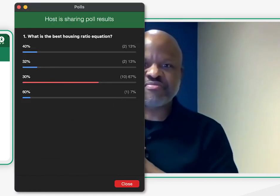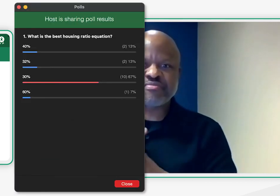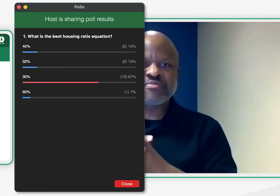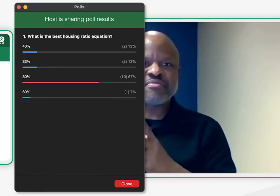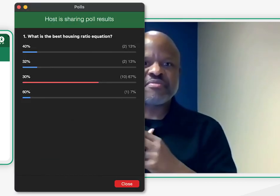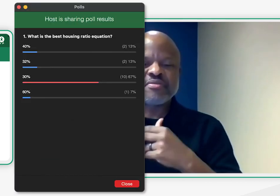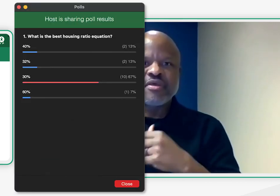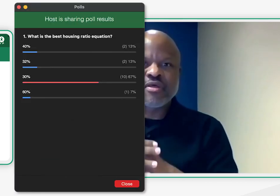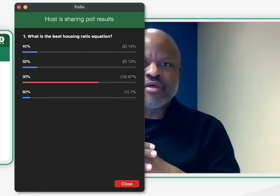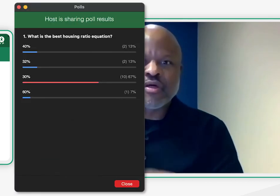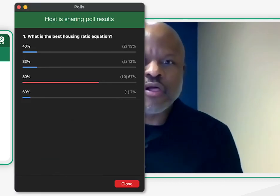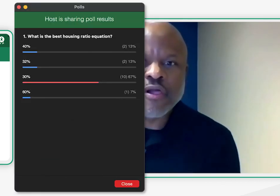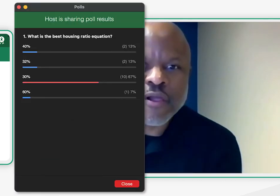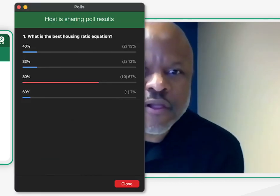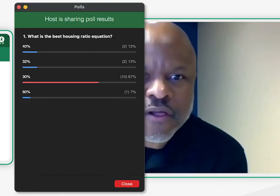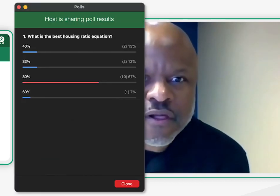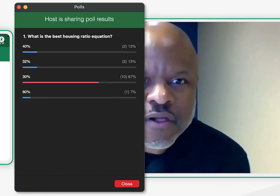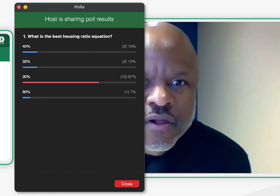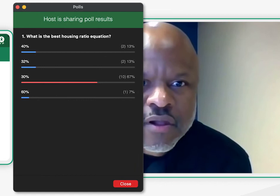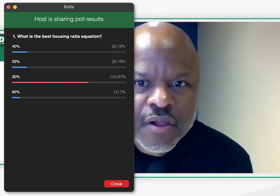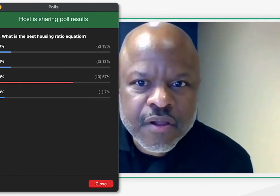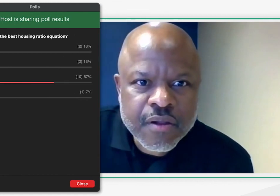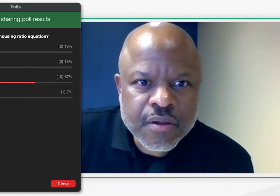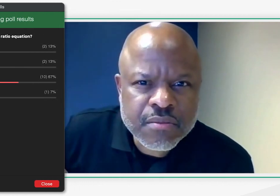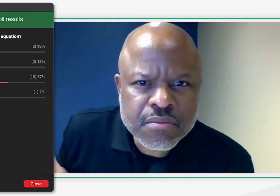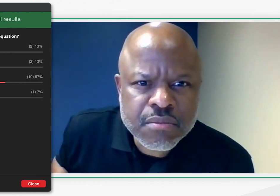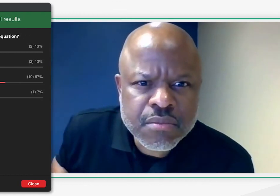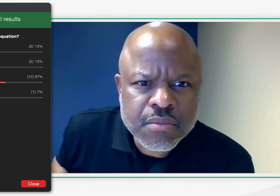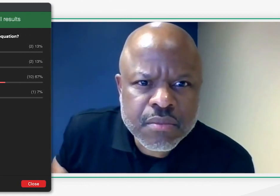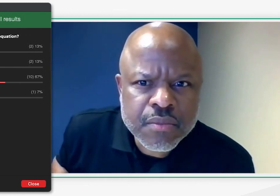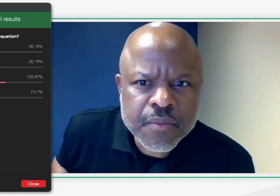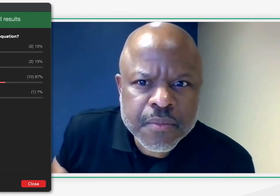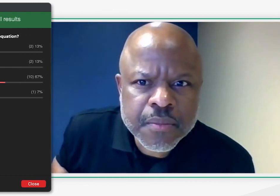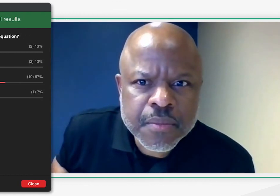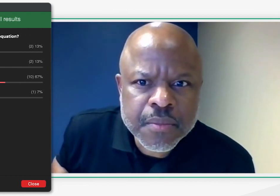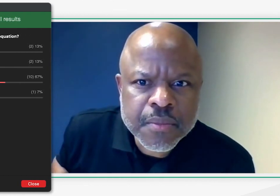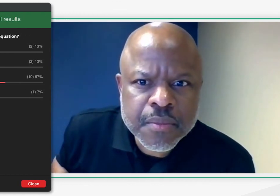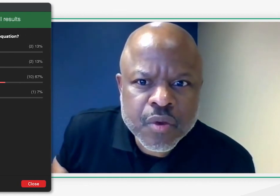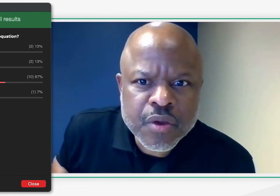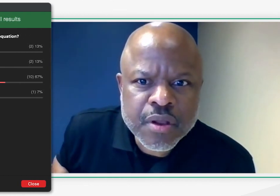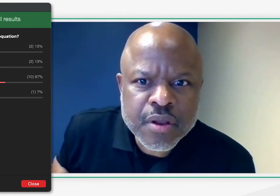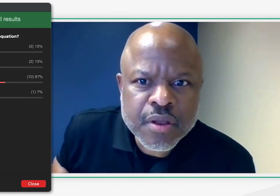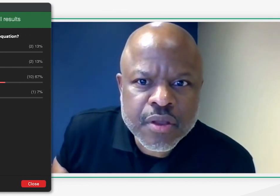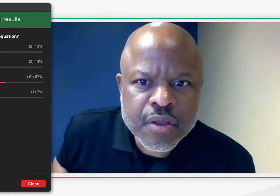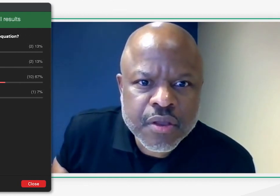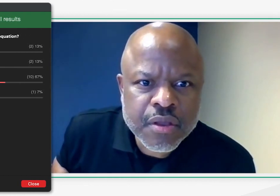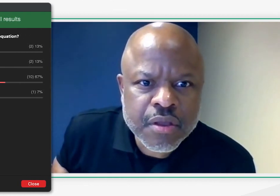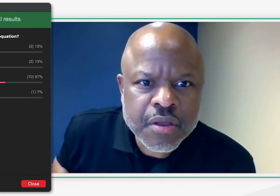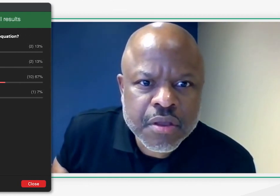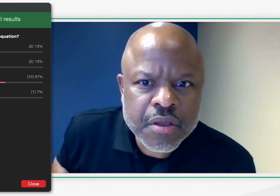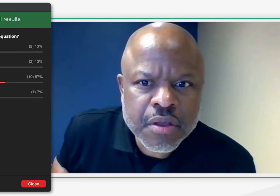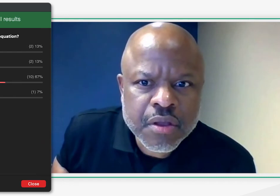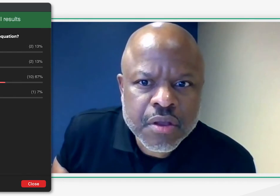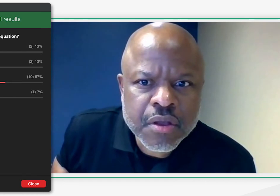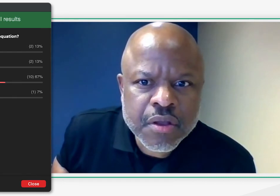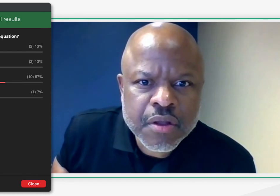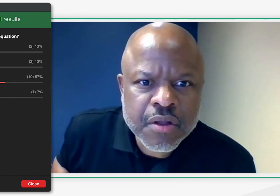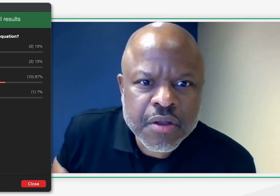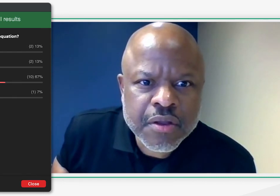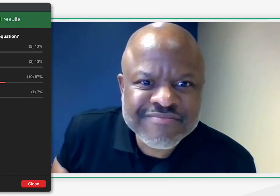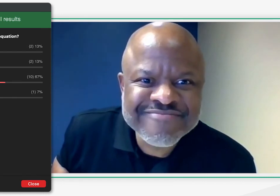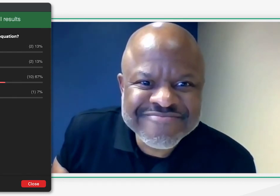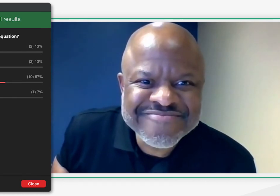So, now we're waiting for the results. Drum roll. Mm-hmm.